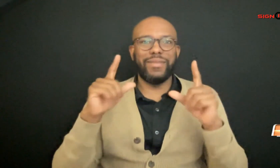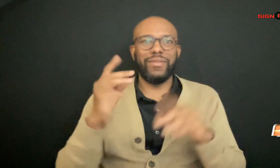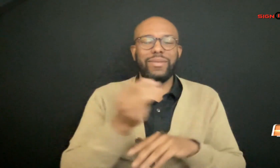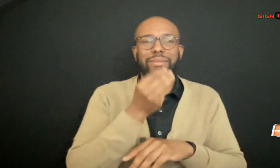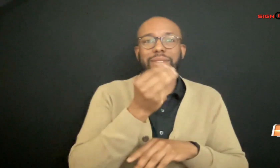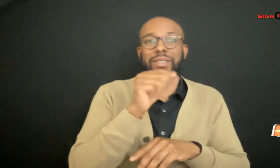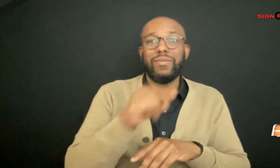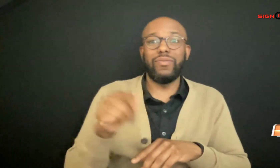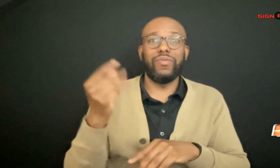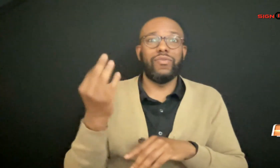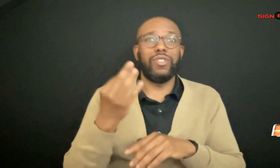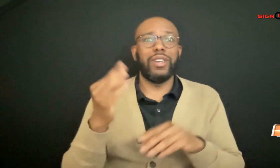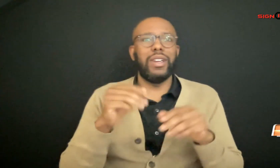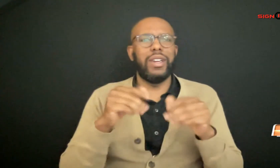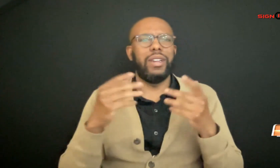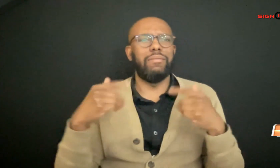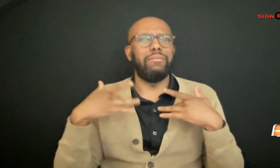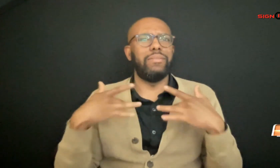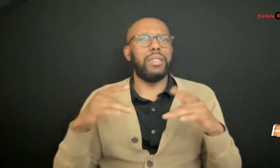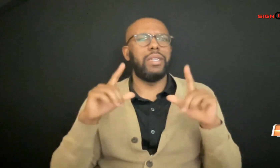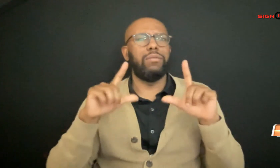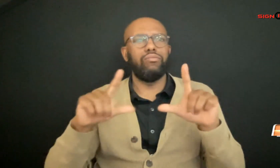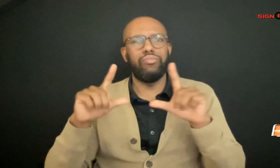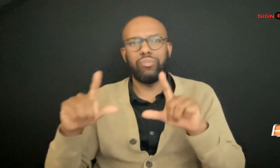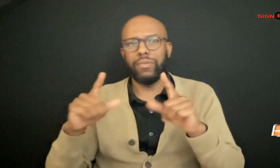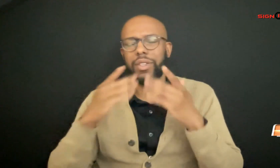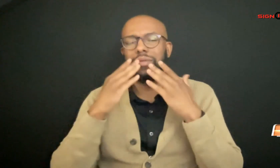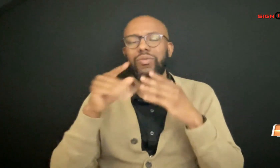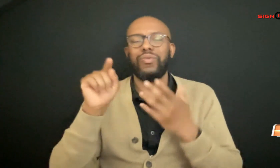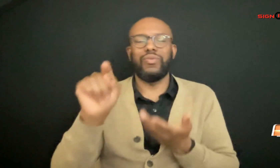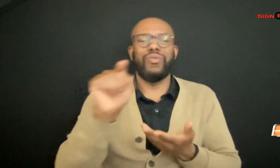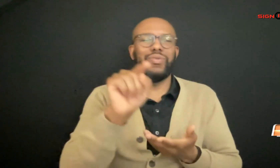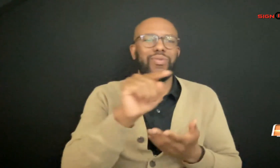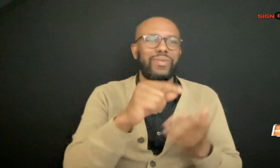thank you everyone Sign1News will be broadcasting updates Monday through Friday a big thank